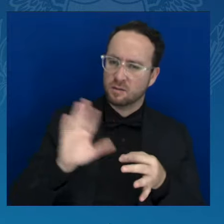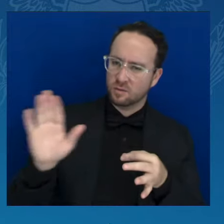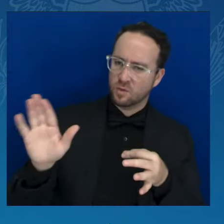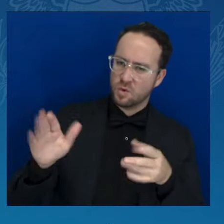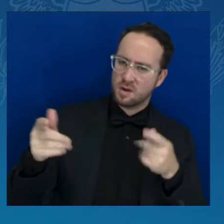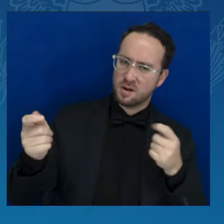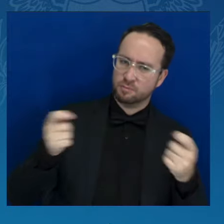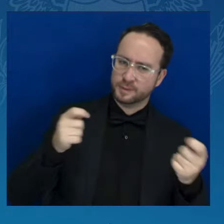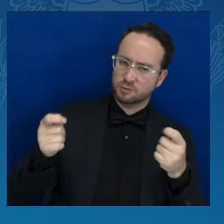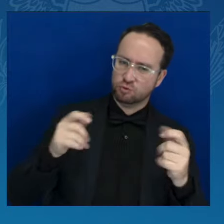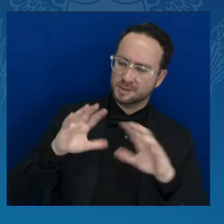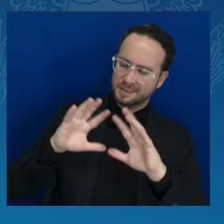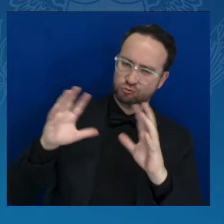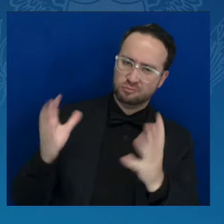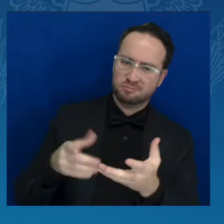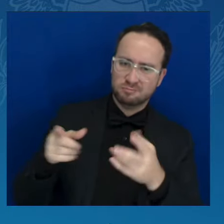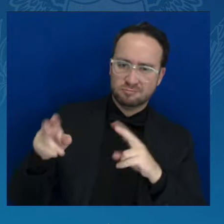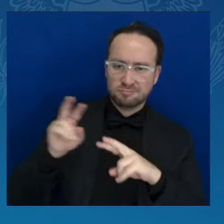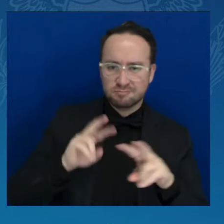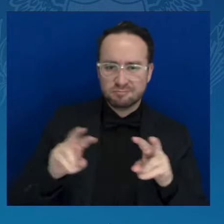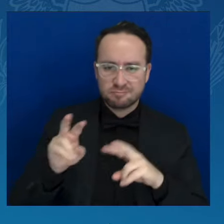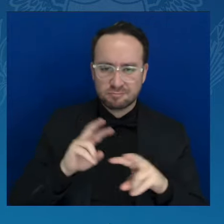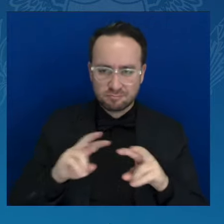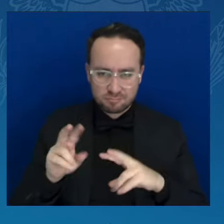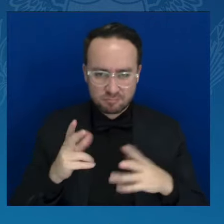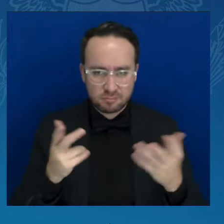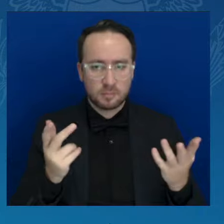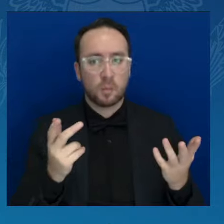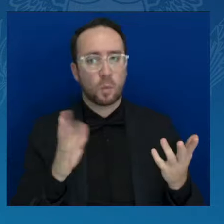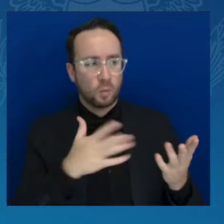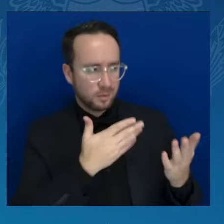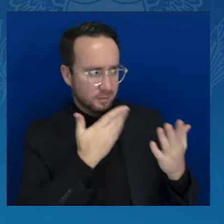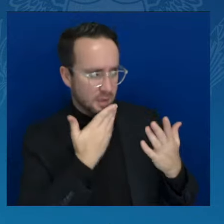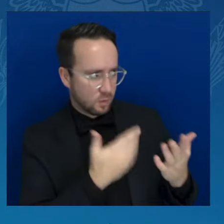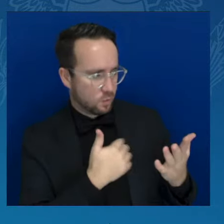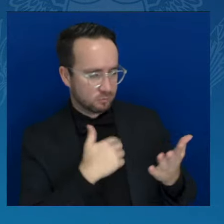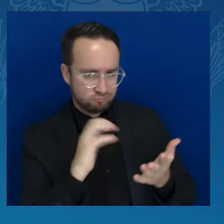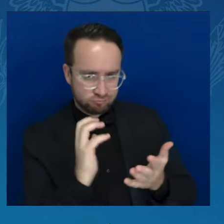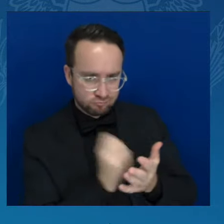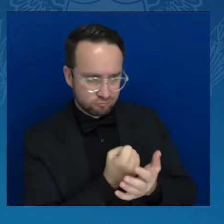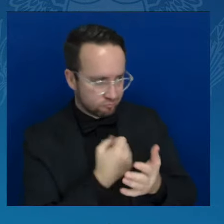and to address the diplomatic corps assembled and the National Space Council.